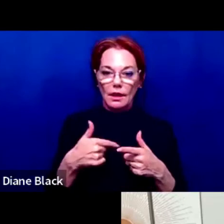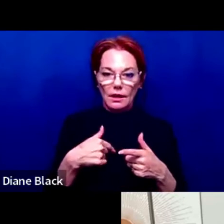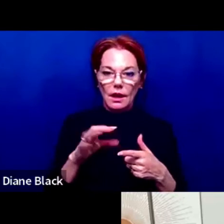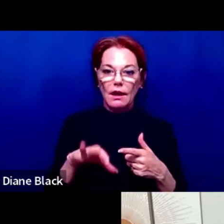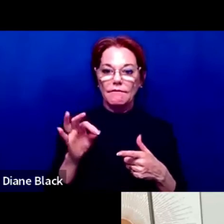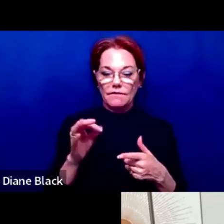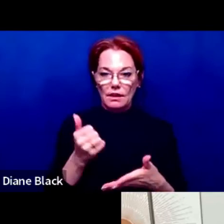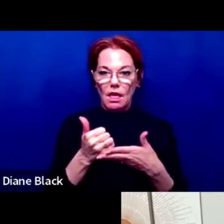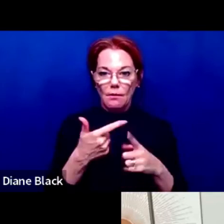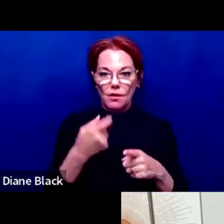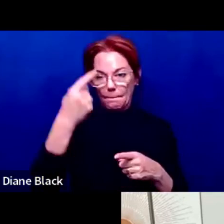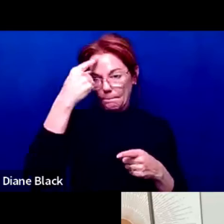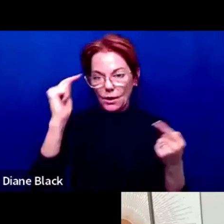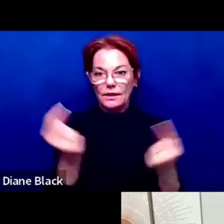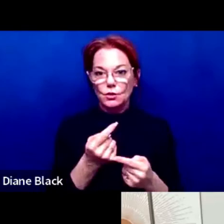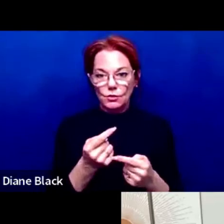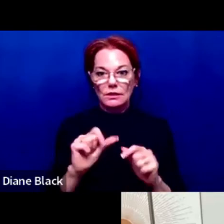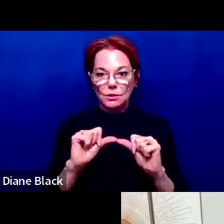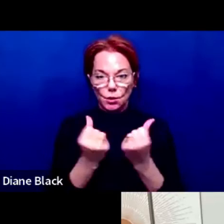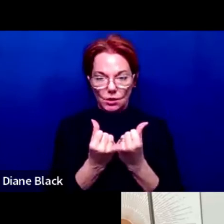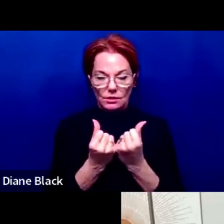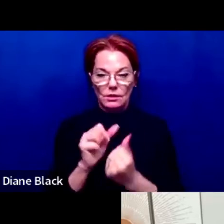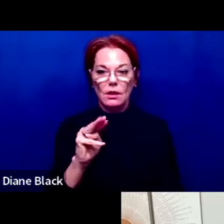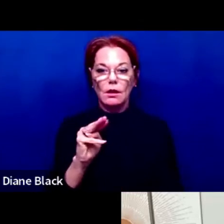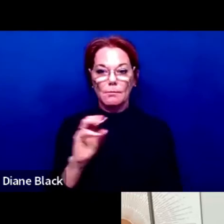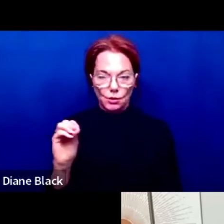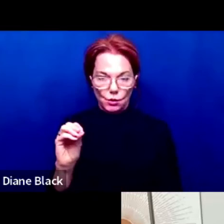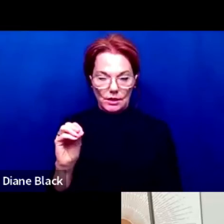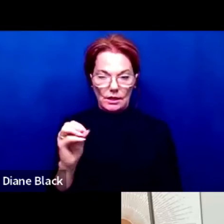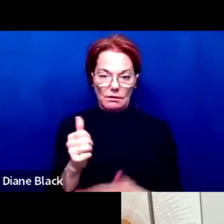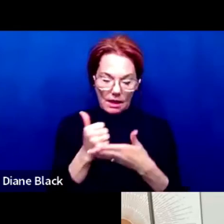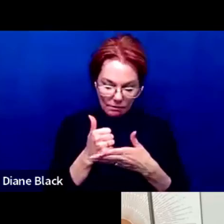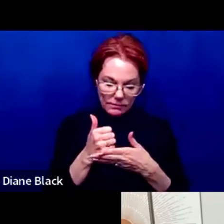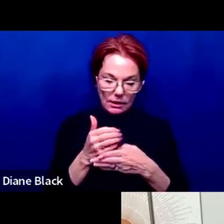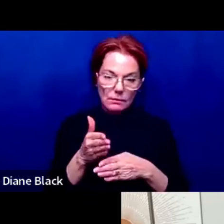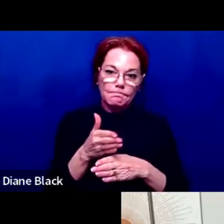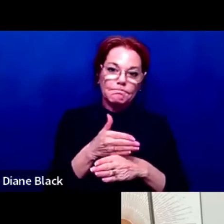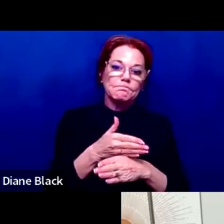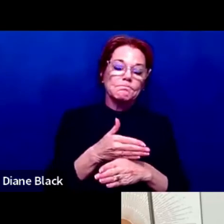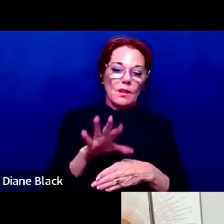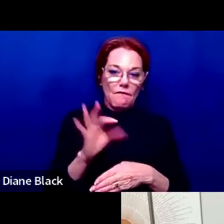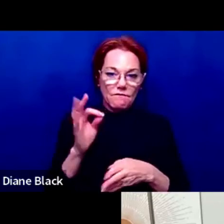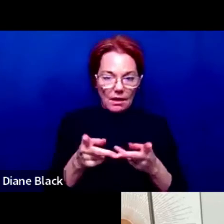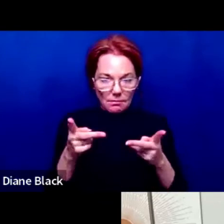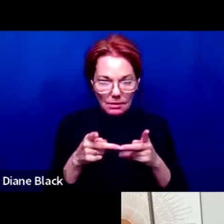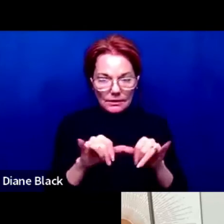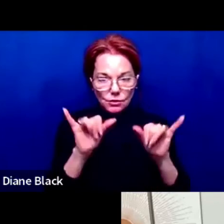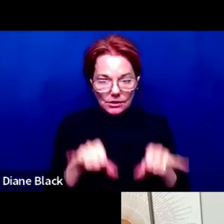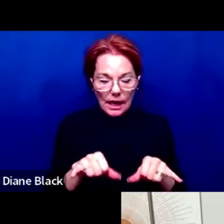Association in Missouri. And I kind of got me back on the horse, I got a place to stay and kind of like stabilize my life.